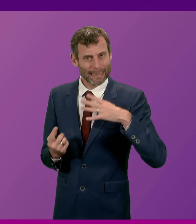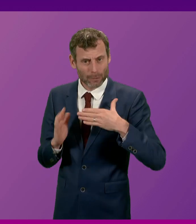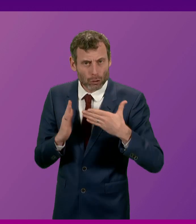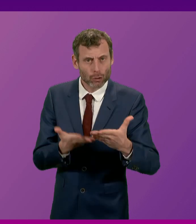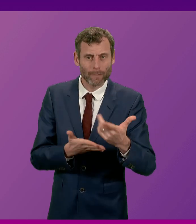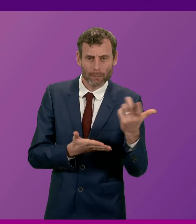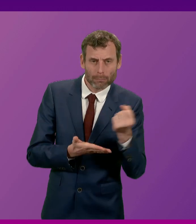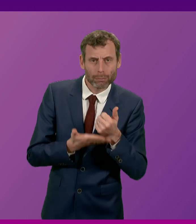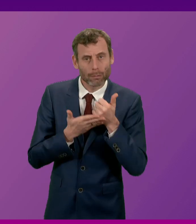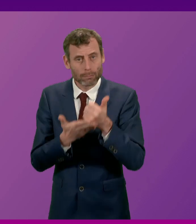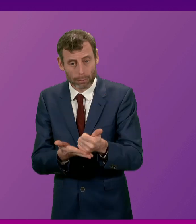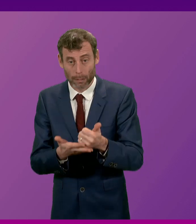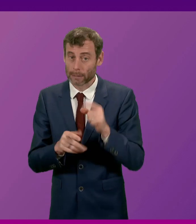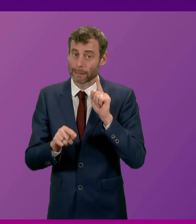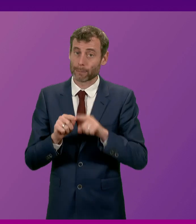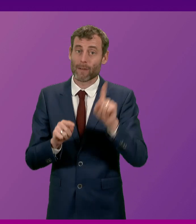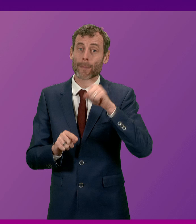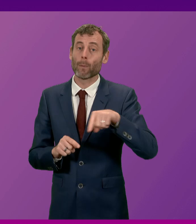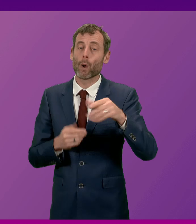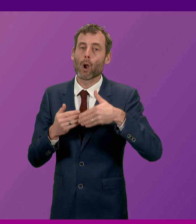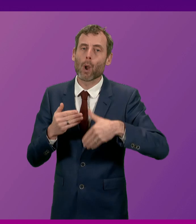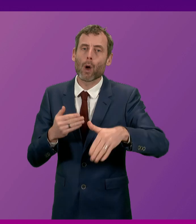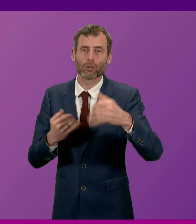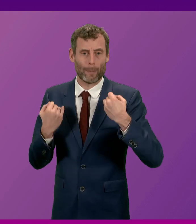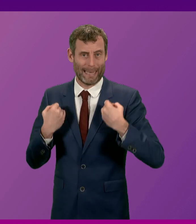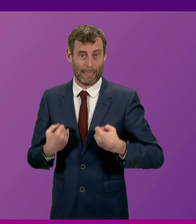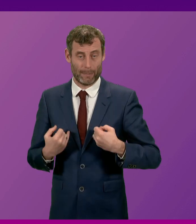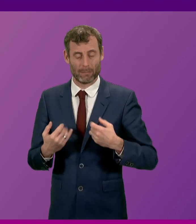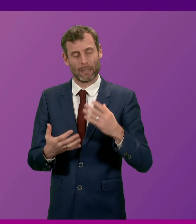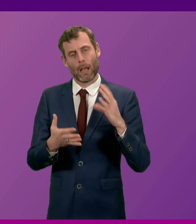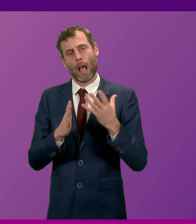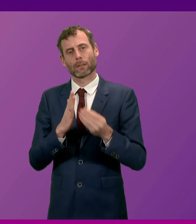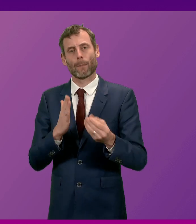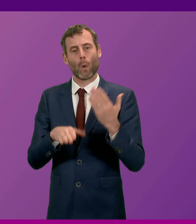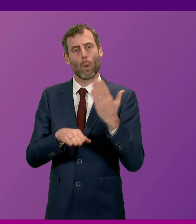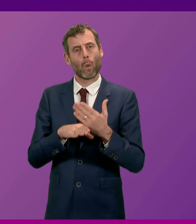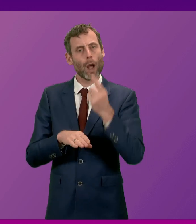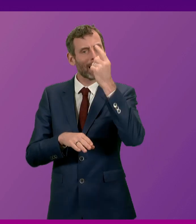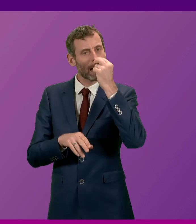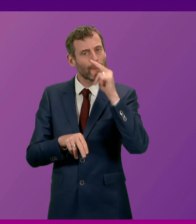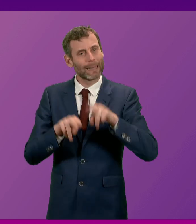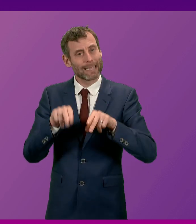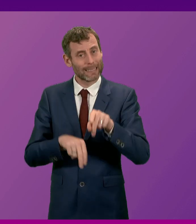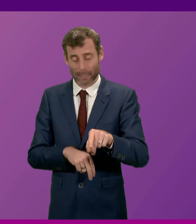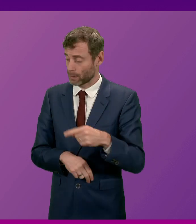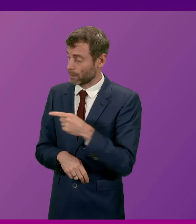and those with long-term illnesses through changes to the work capability assessment. What dialogue has the Scottish Government had with Labour about